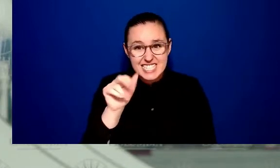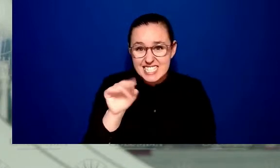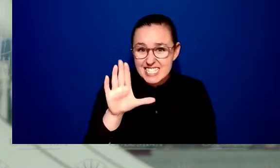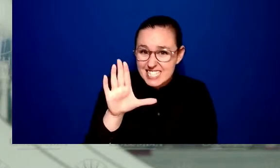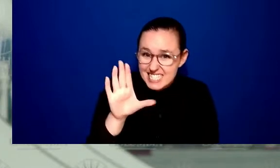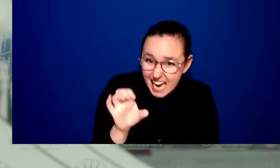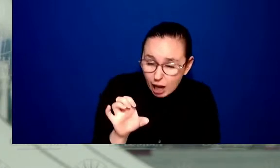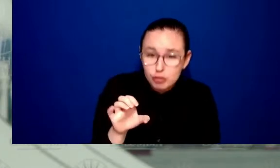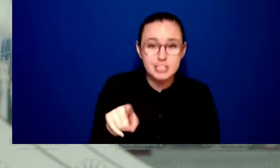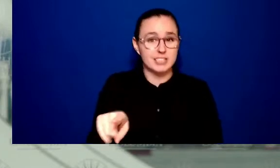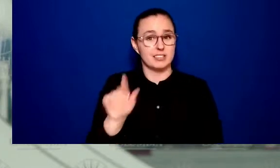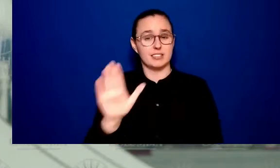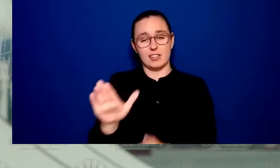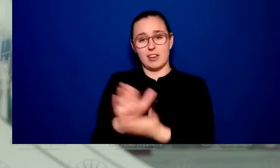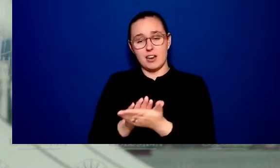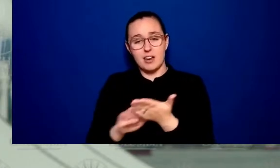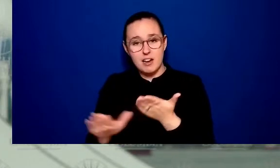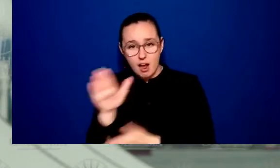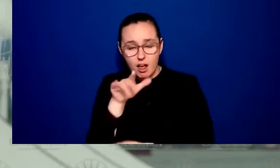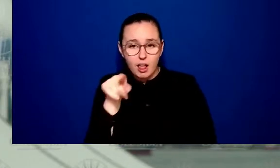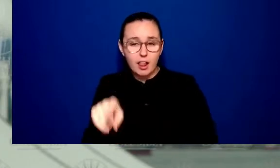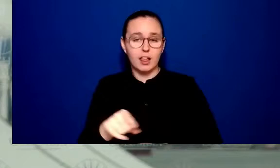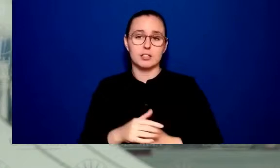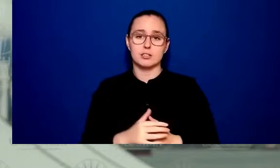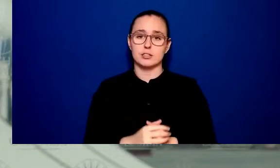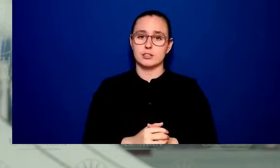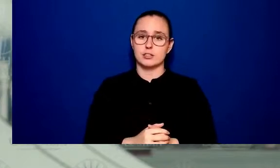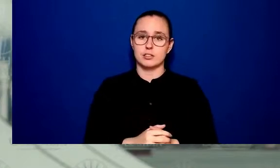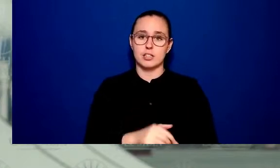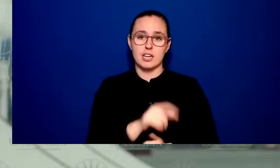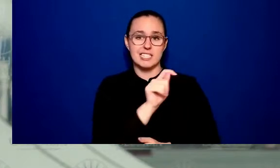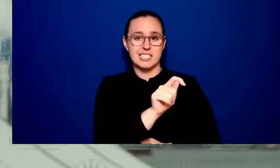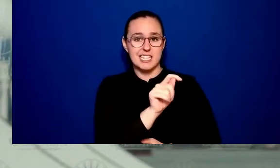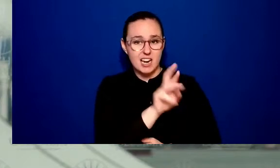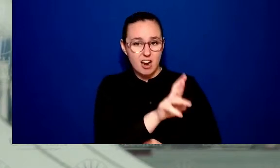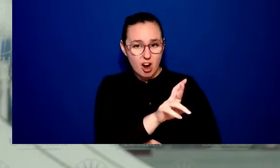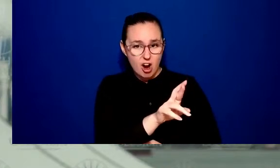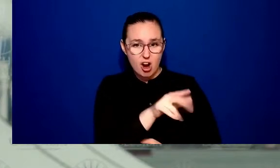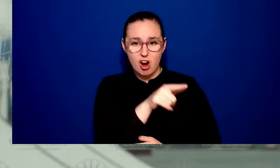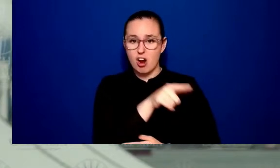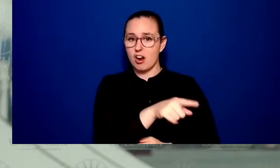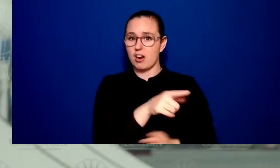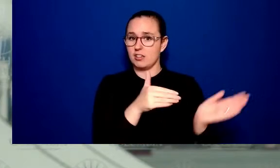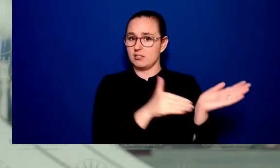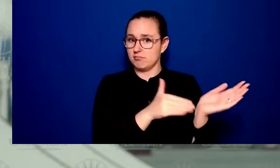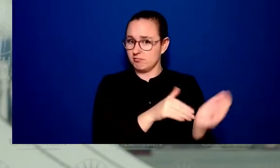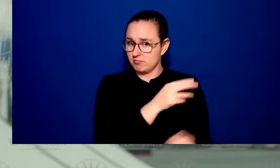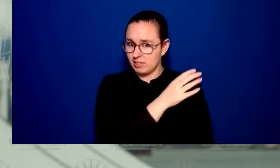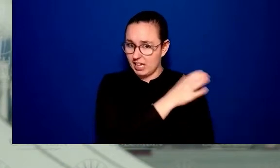Terrorist Health Center in Tumbler Ridge at the Tumble Ridge Medical Clinic in Valmont at the Valmont Health Center.